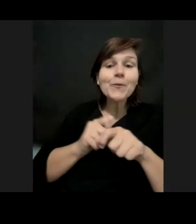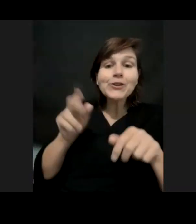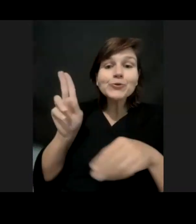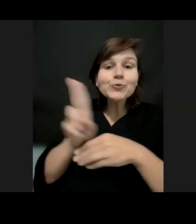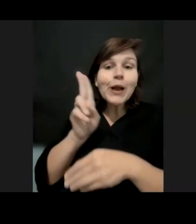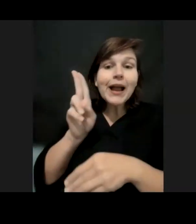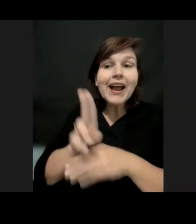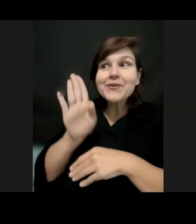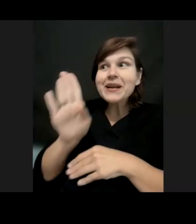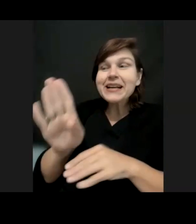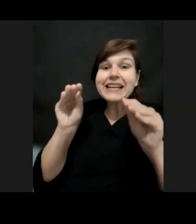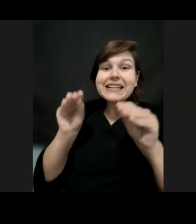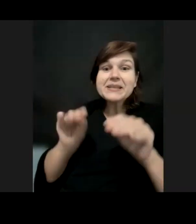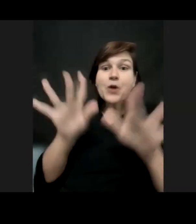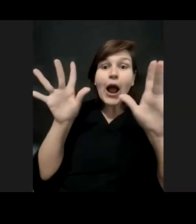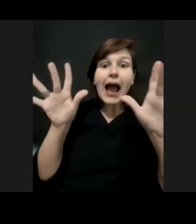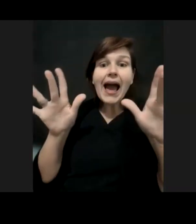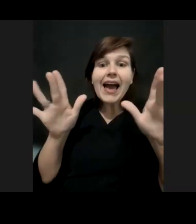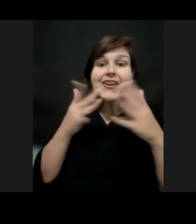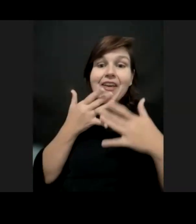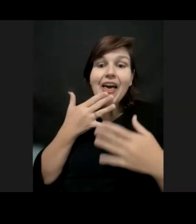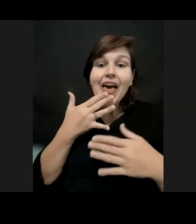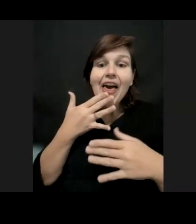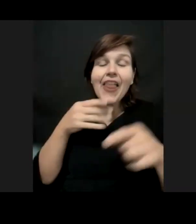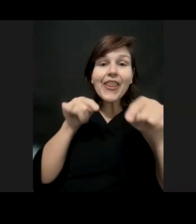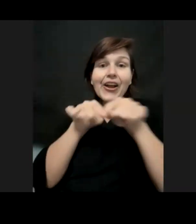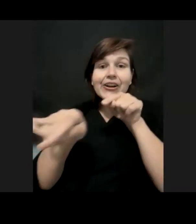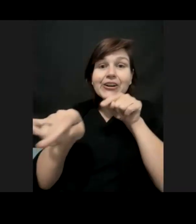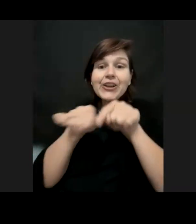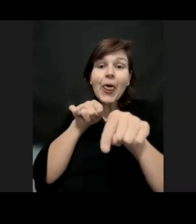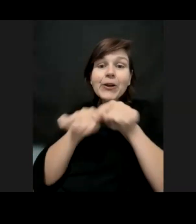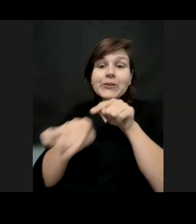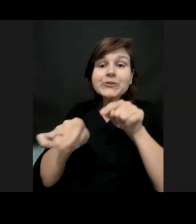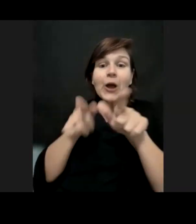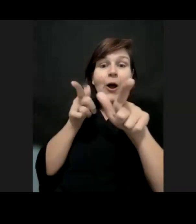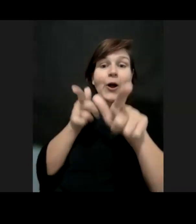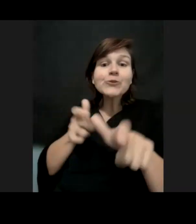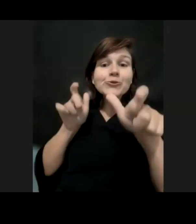socks! Run, run, run, run, run, run! Faster, faster, run, run, run!